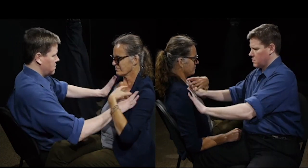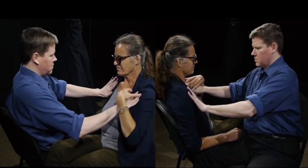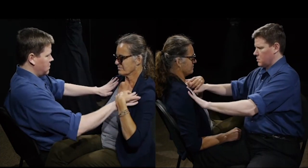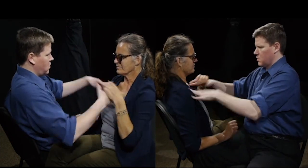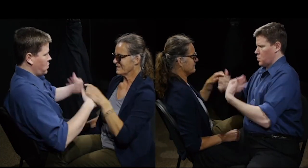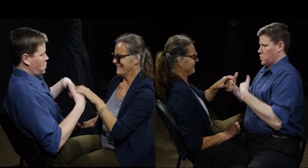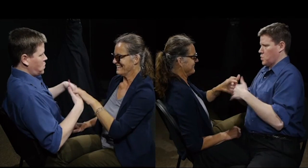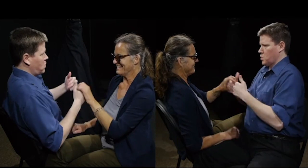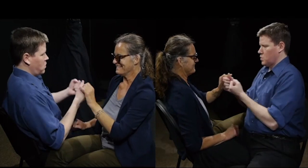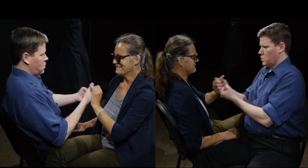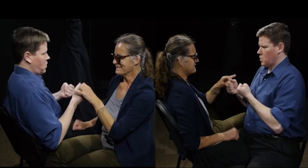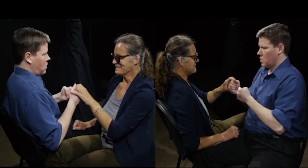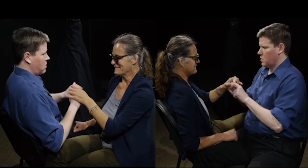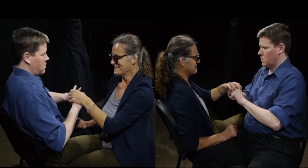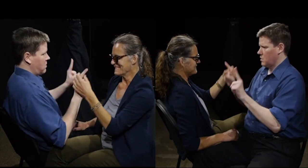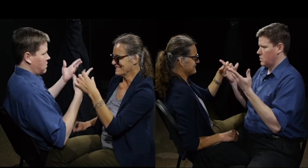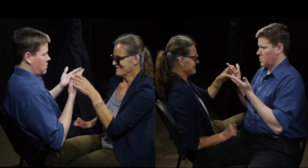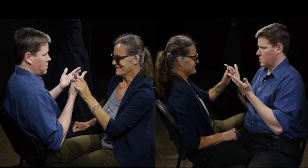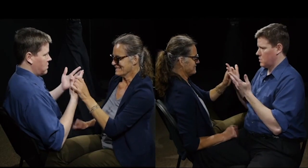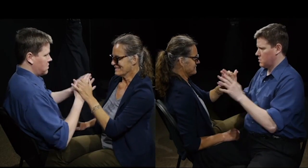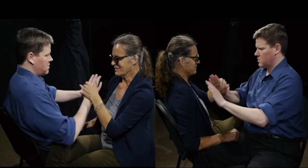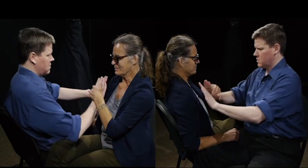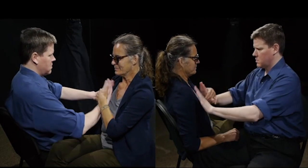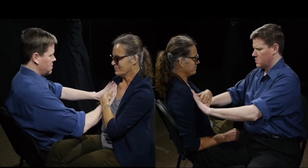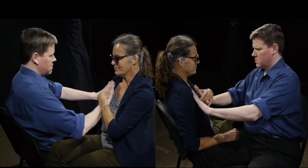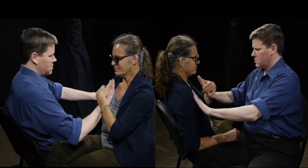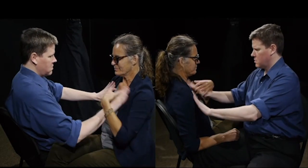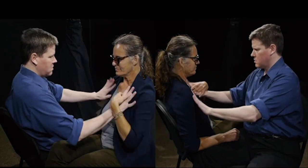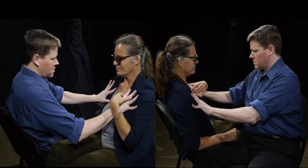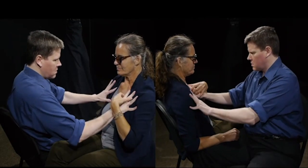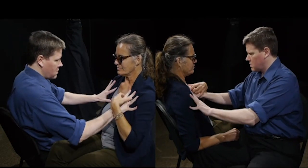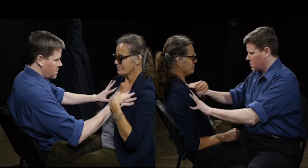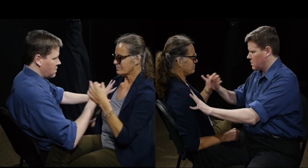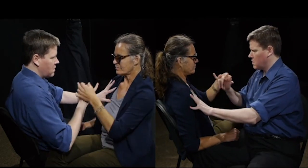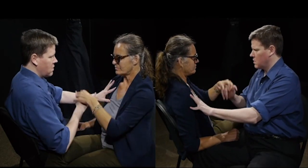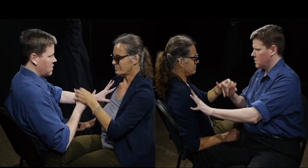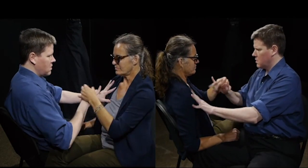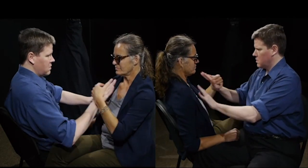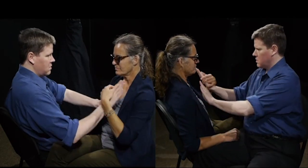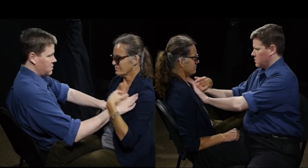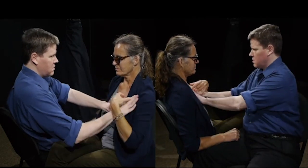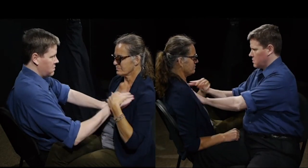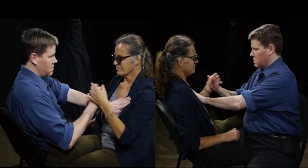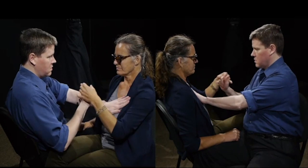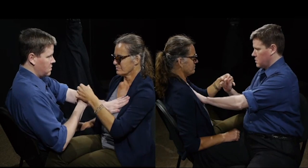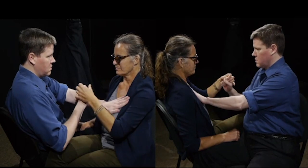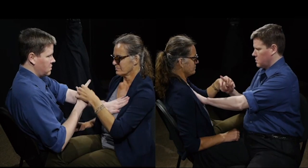while Protactile uses four hands. This is a significant difference that has many linguistic ramifications.